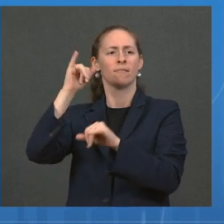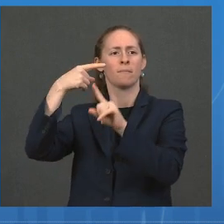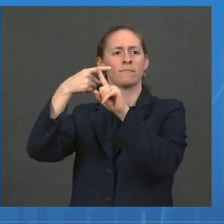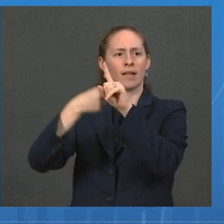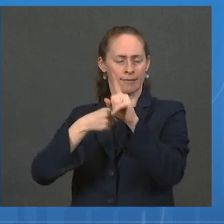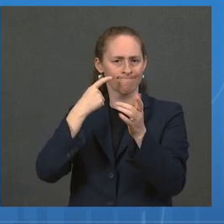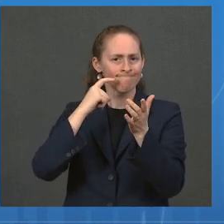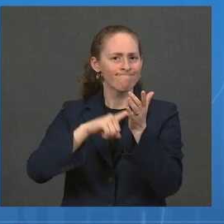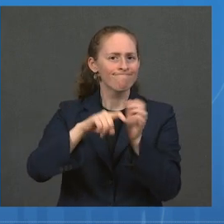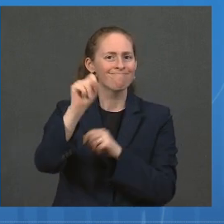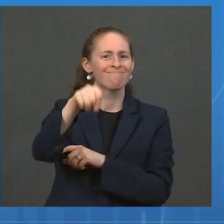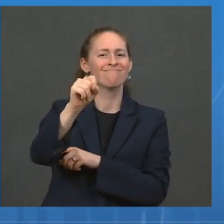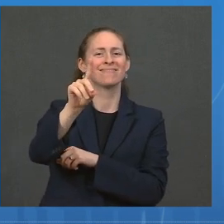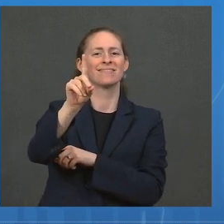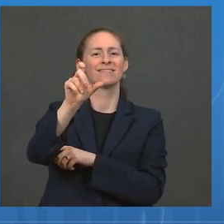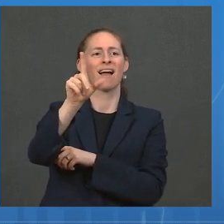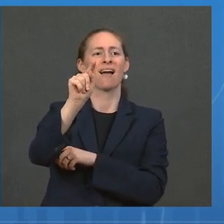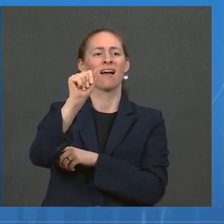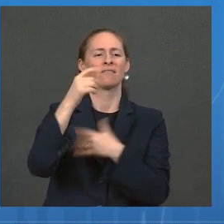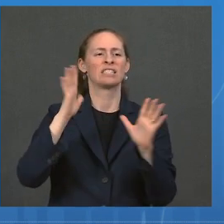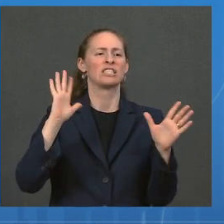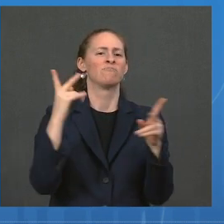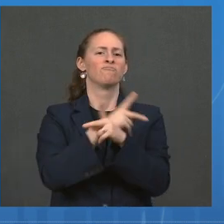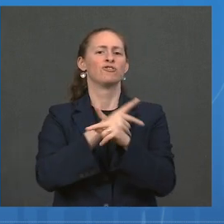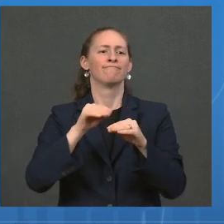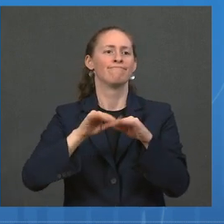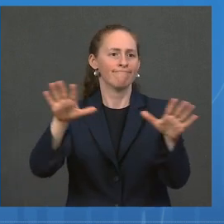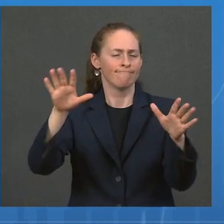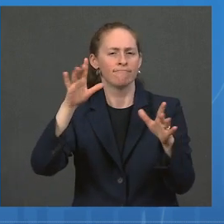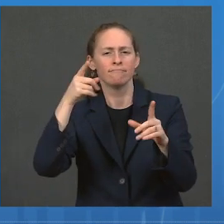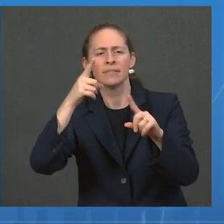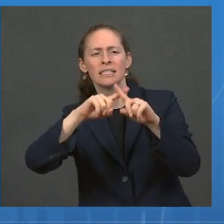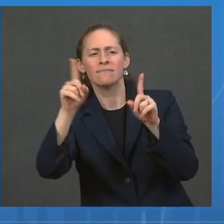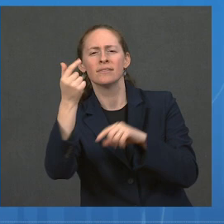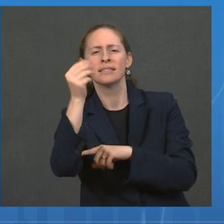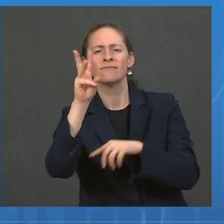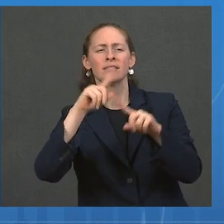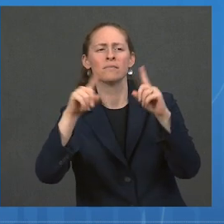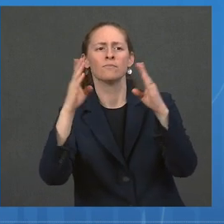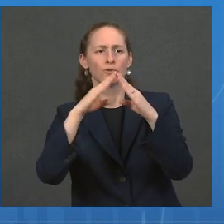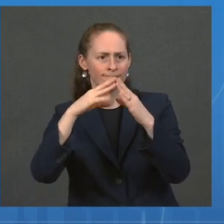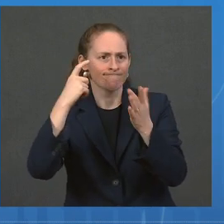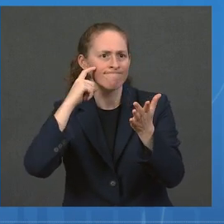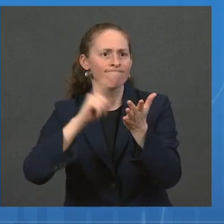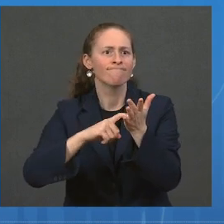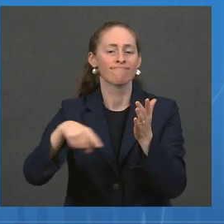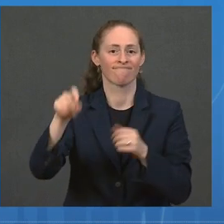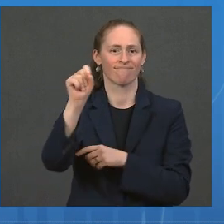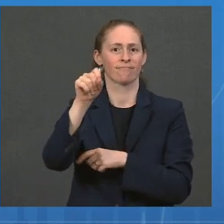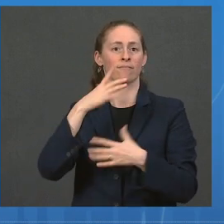16 jurisdictions provided data on cases and deaths stratified by vaccination status.